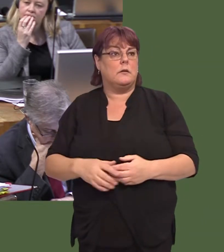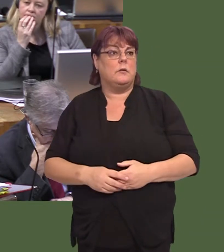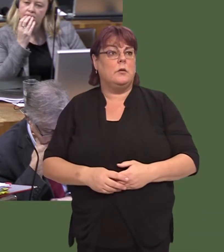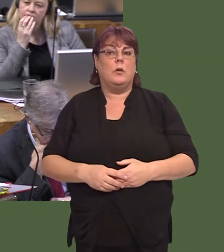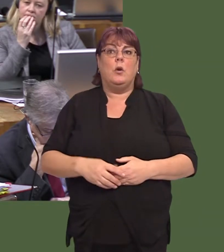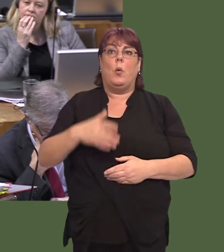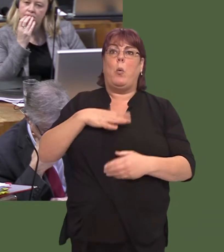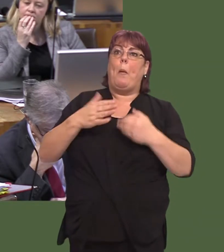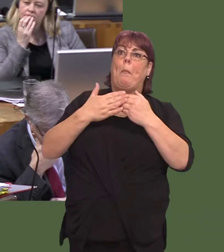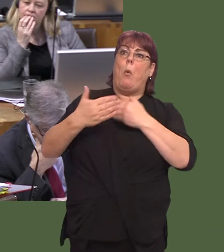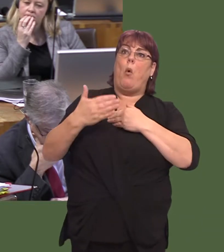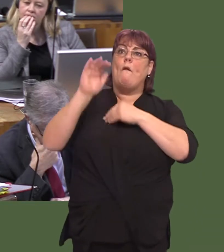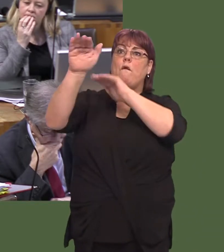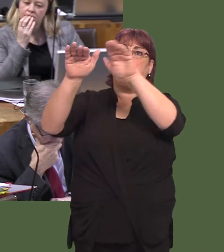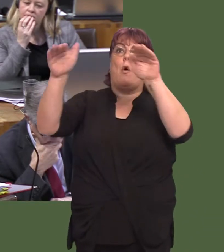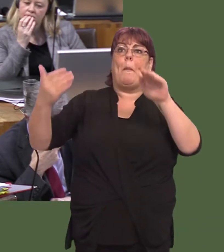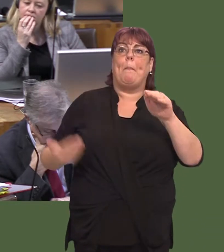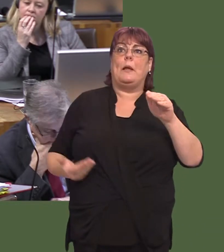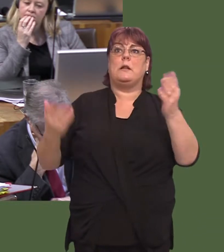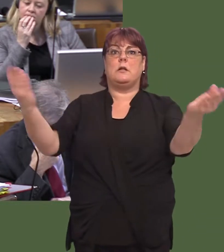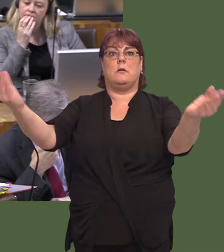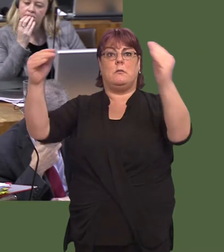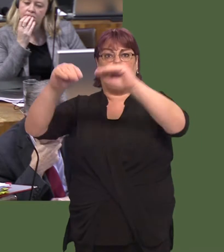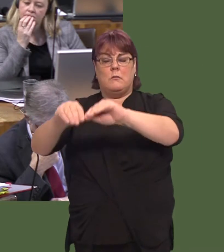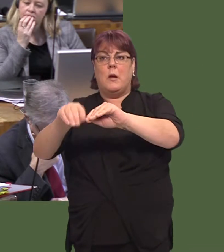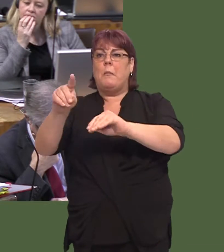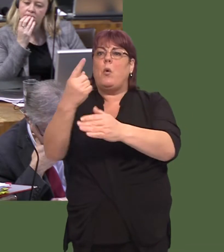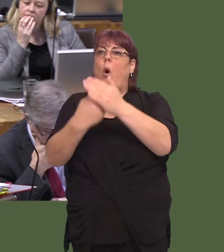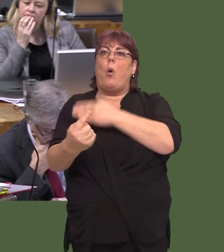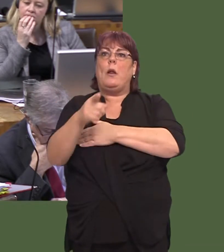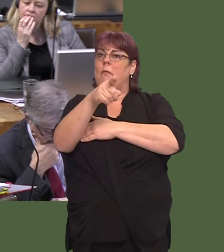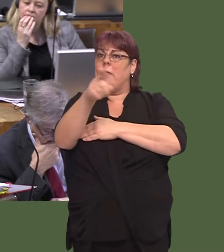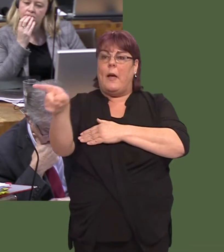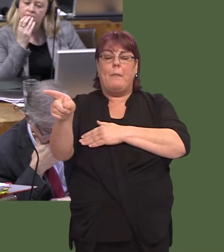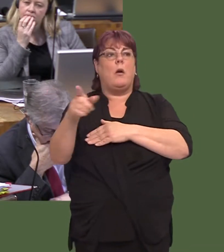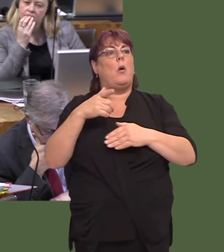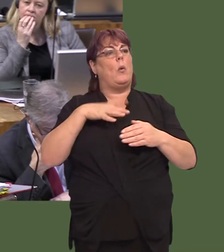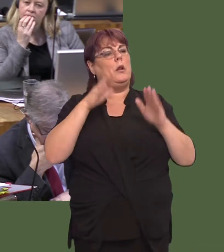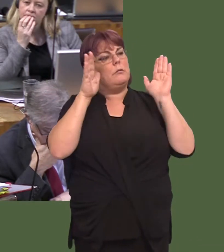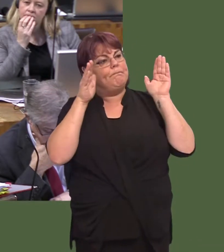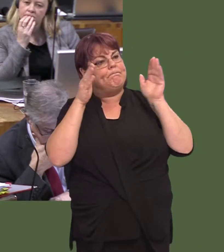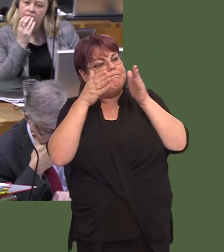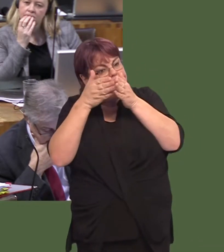But, it shouldnít be solely our strategy, and I would argue that we have now struck